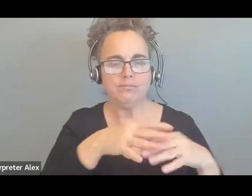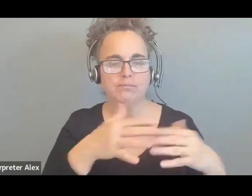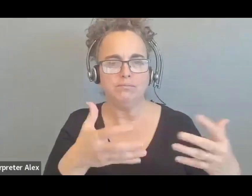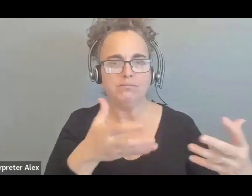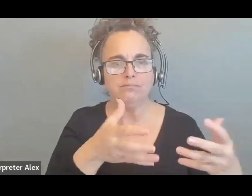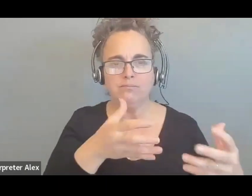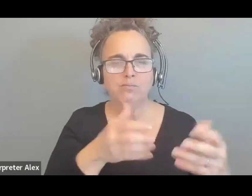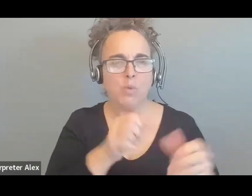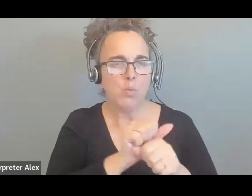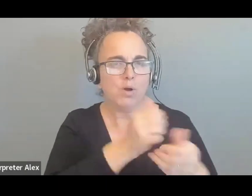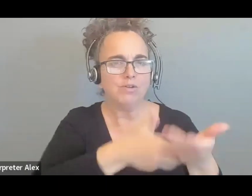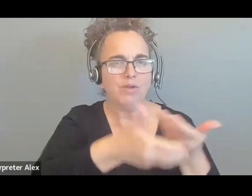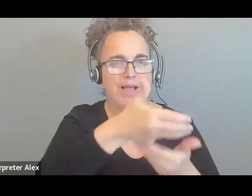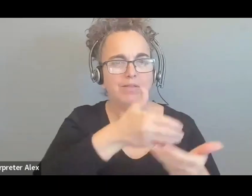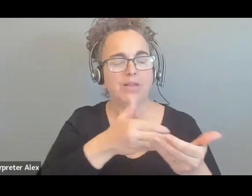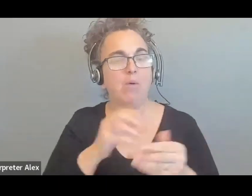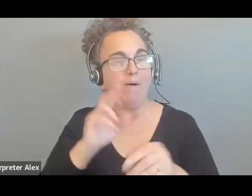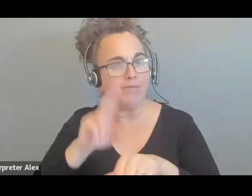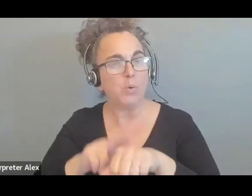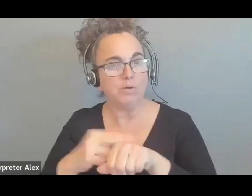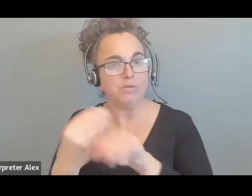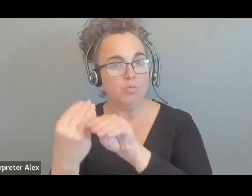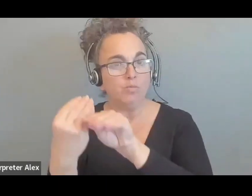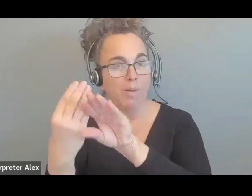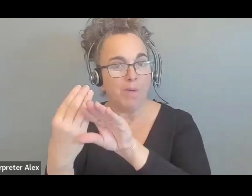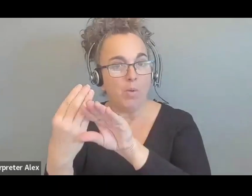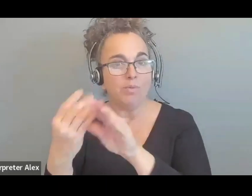I'd say that remote work can be super lonely.